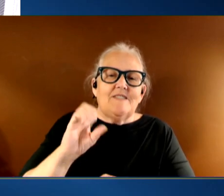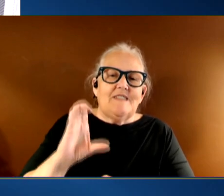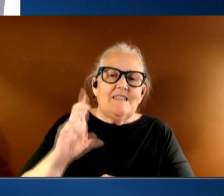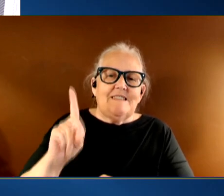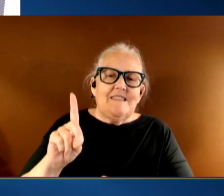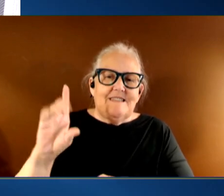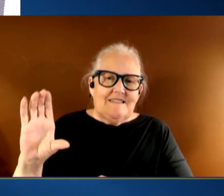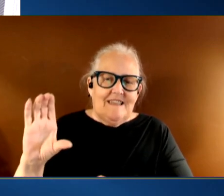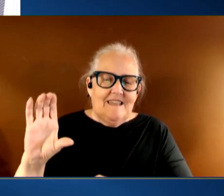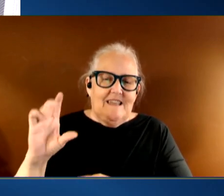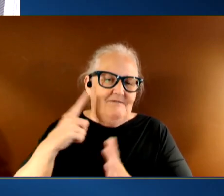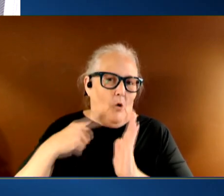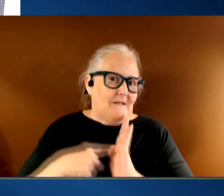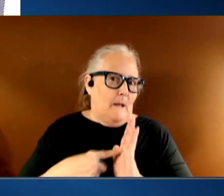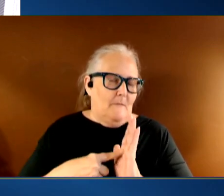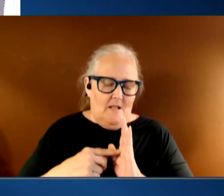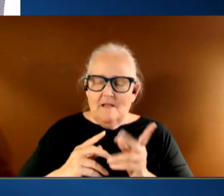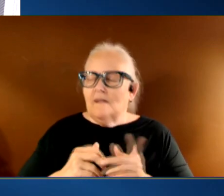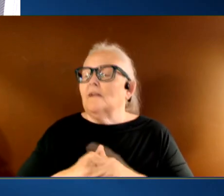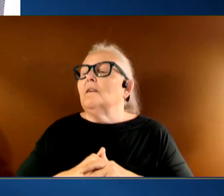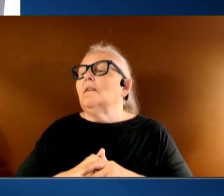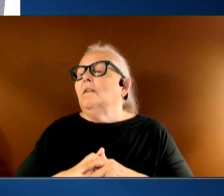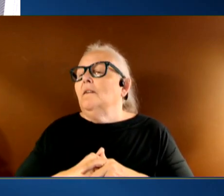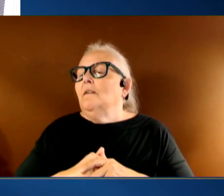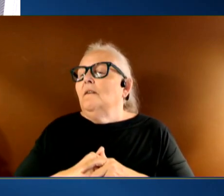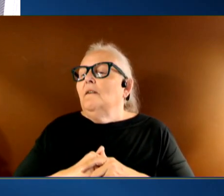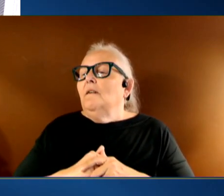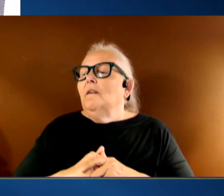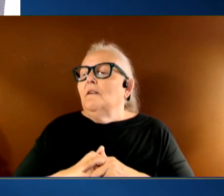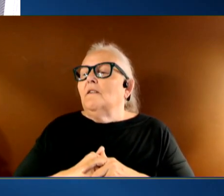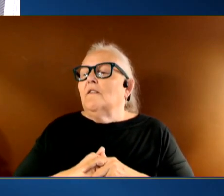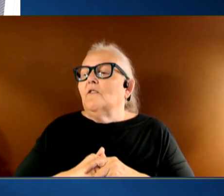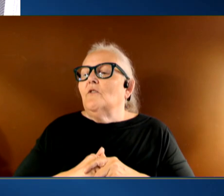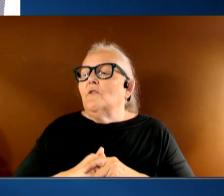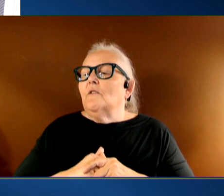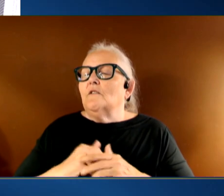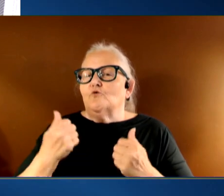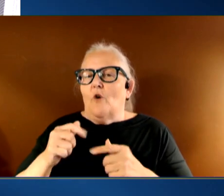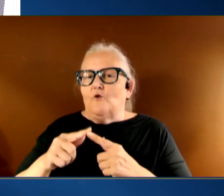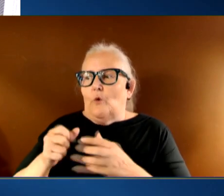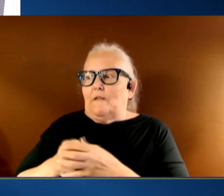And so, we've gotten more, you know, to expand the workforce. We're focusing on